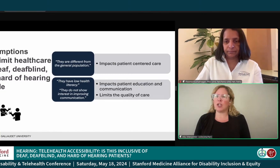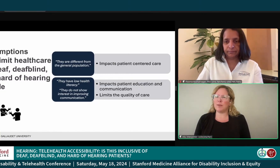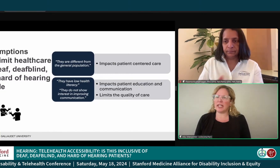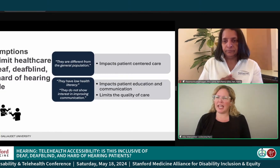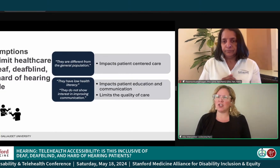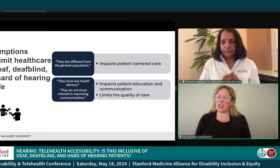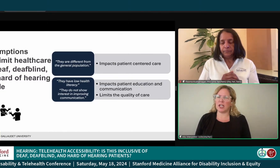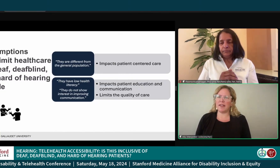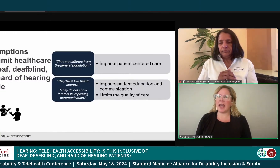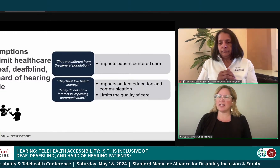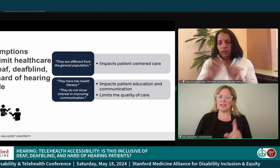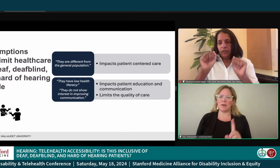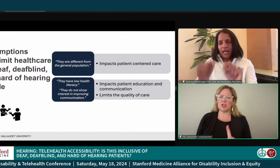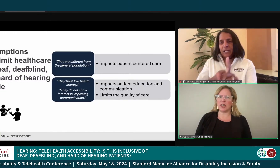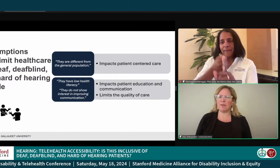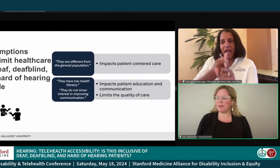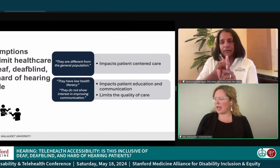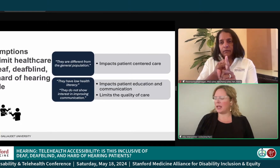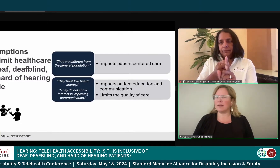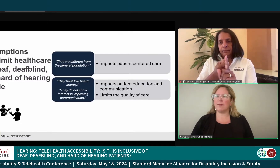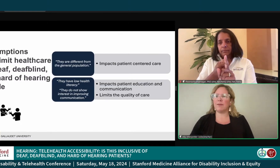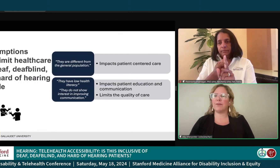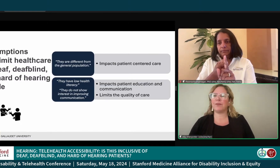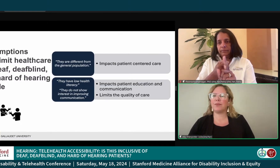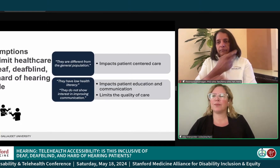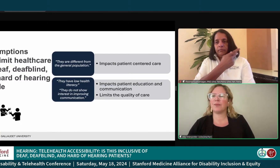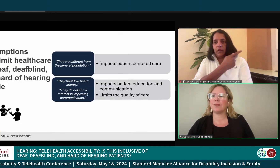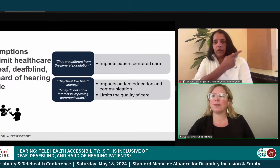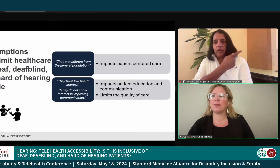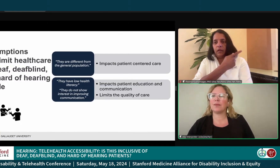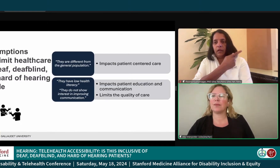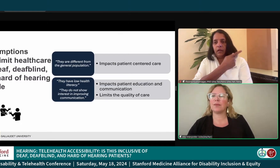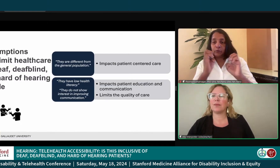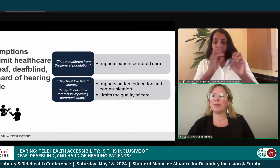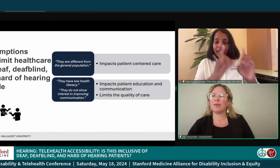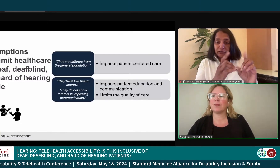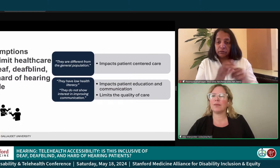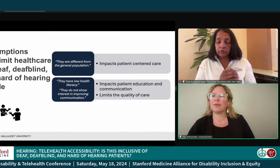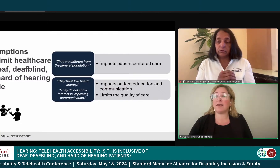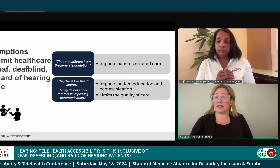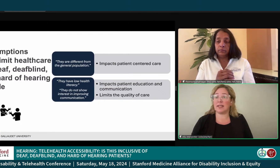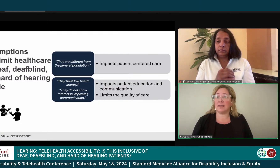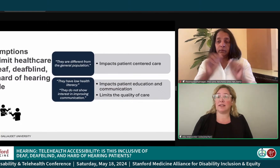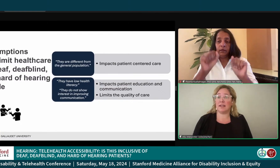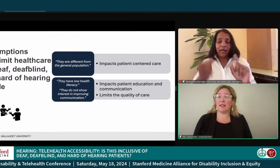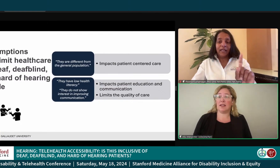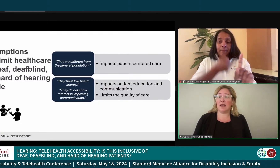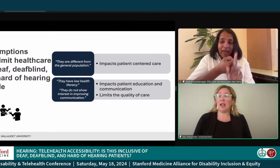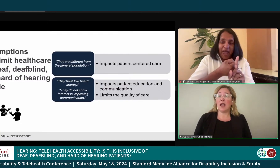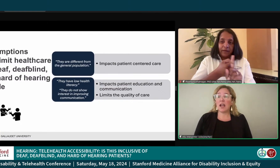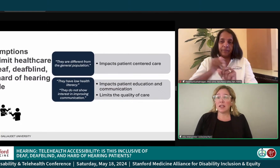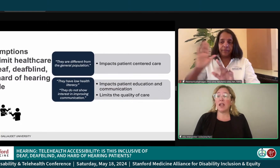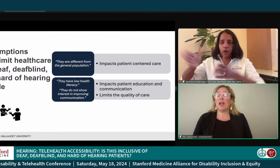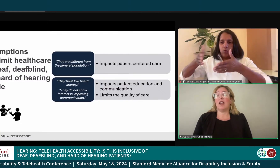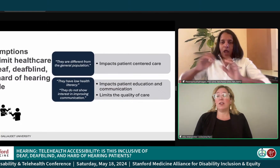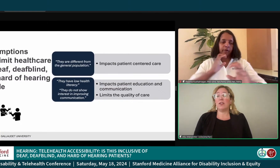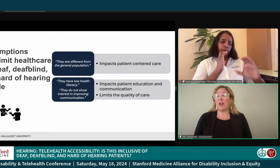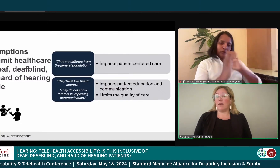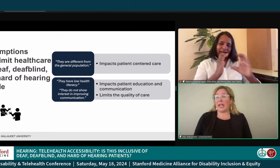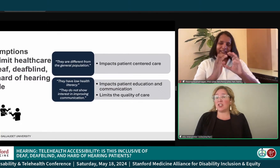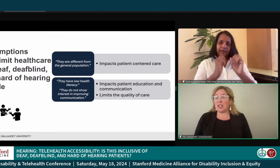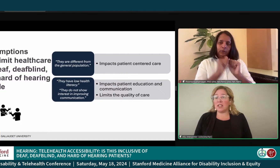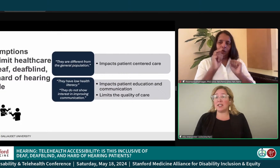communication. And that assumption can be made. And it can impact the patients.